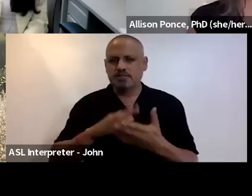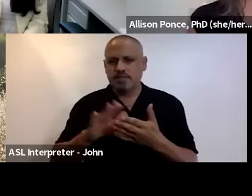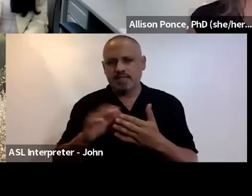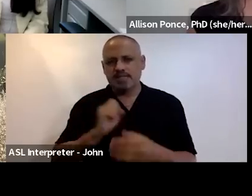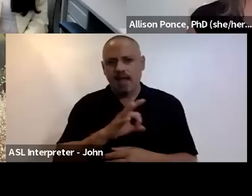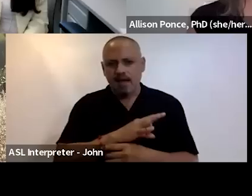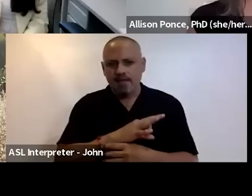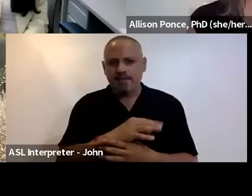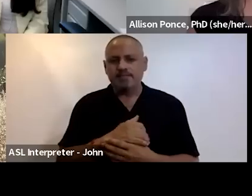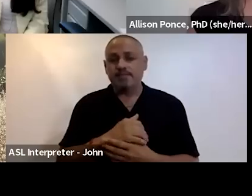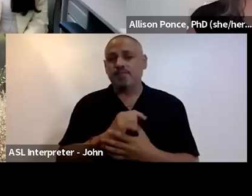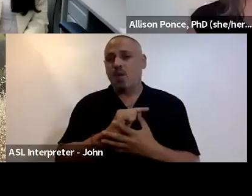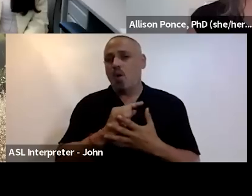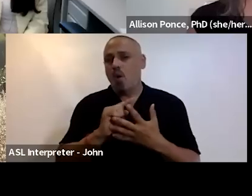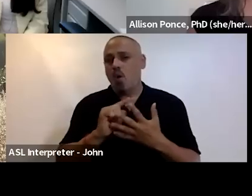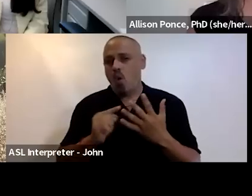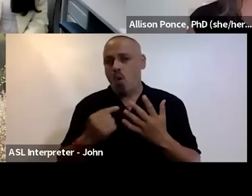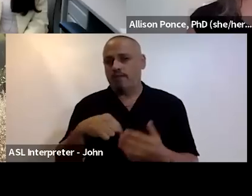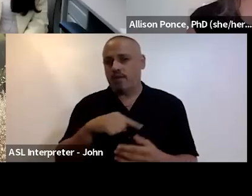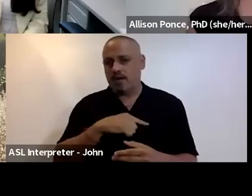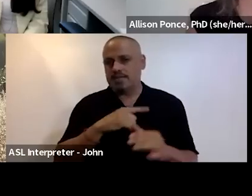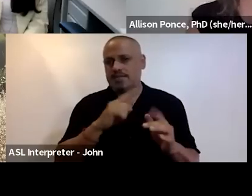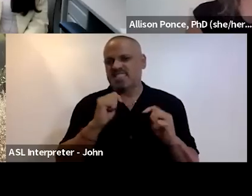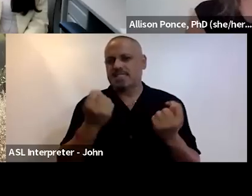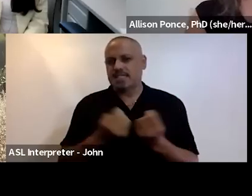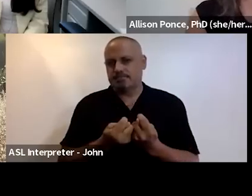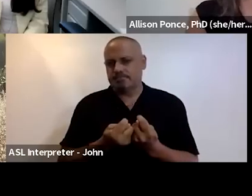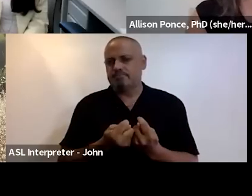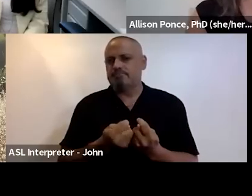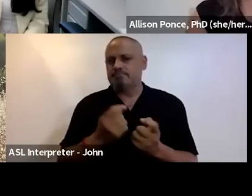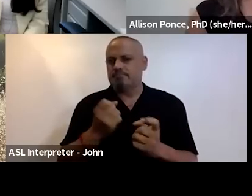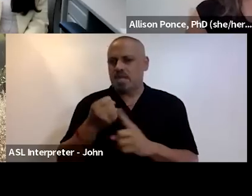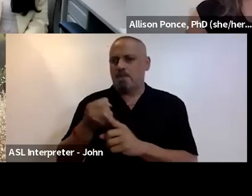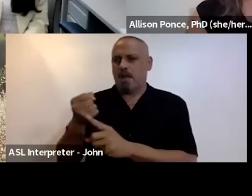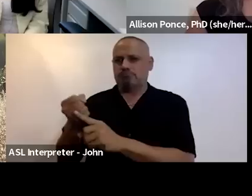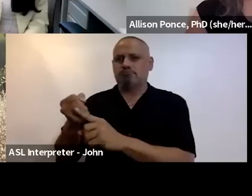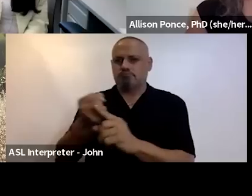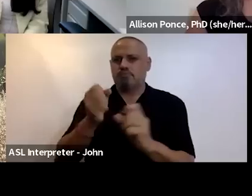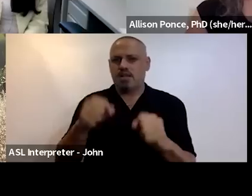that all of us, we're all on a team, and we can all make an impact, even in the small moments.